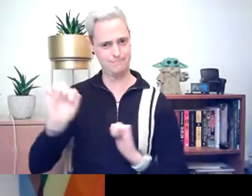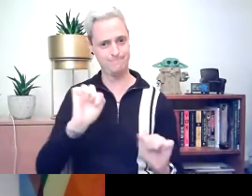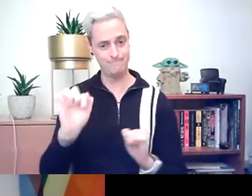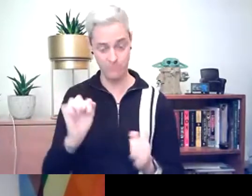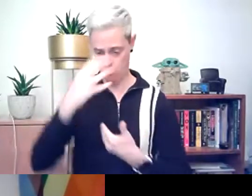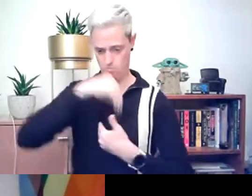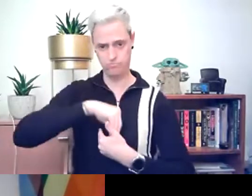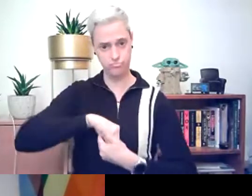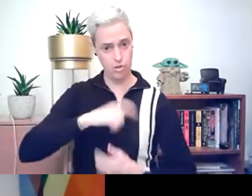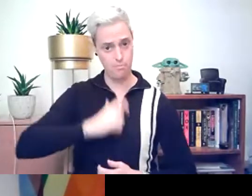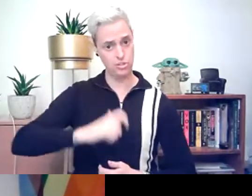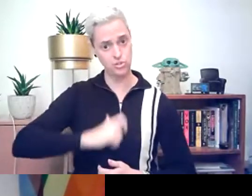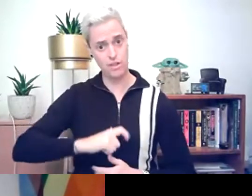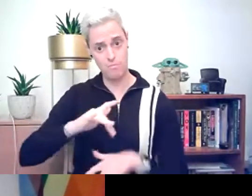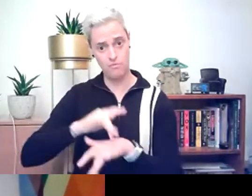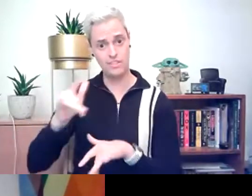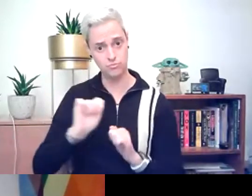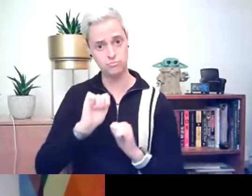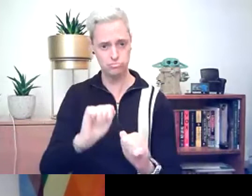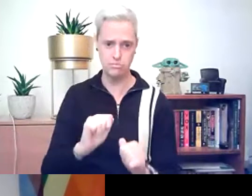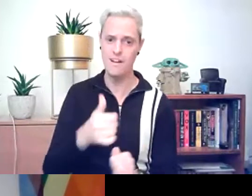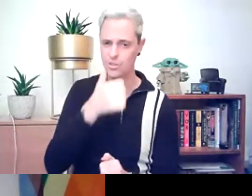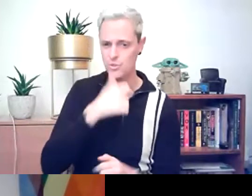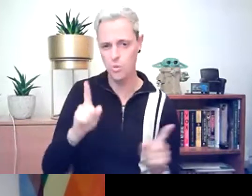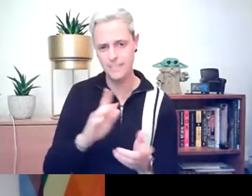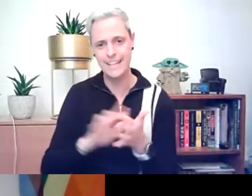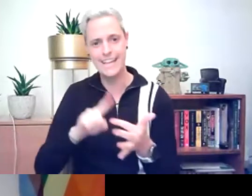transmitted into the didn't necessarily involve hormones or surgery or some, and I'm super